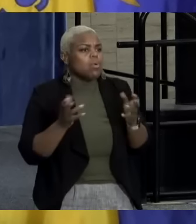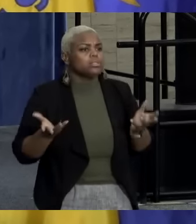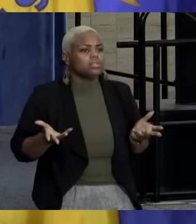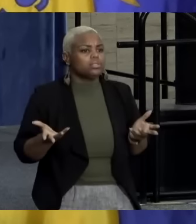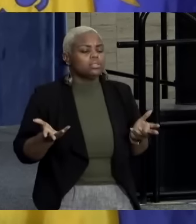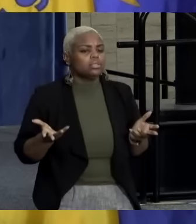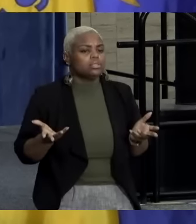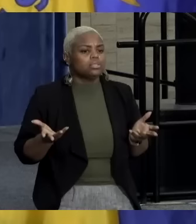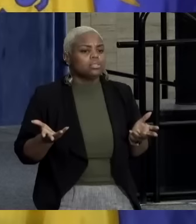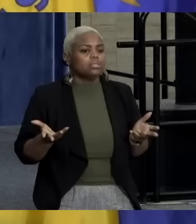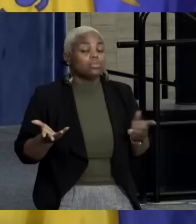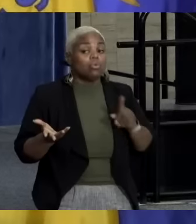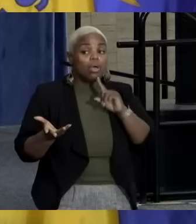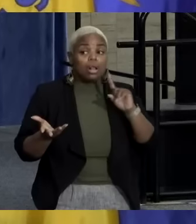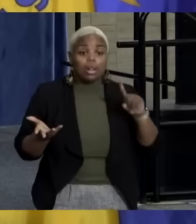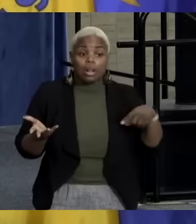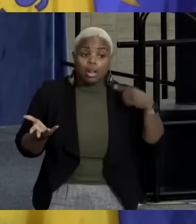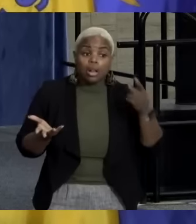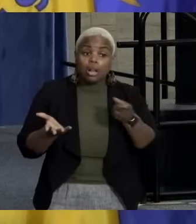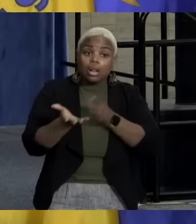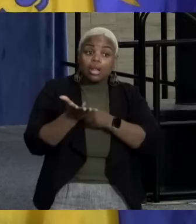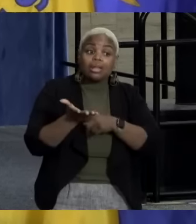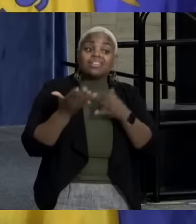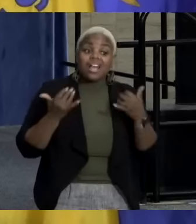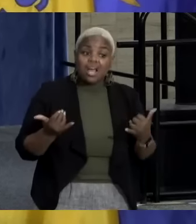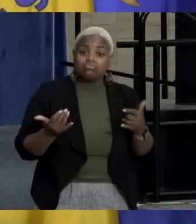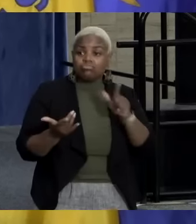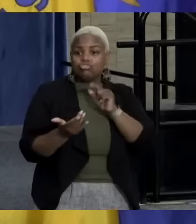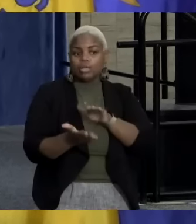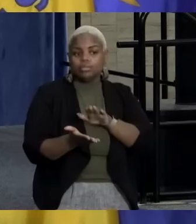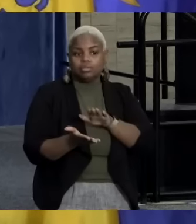about that needs to be talked about. And that was -- this was one of those panels.